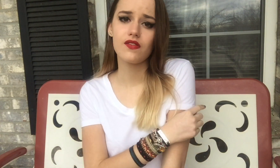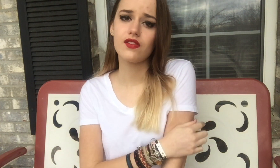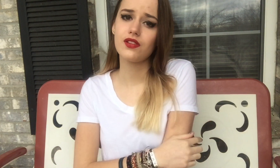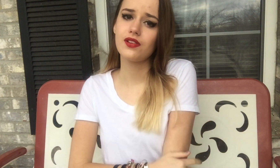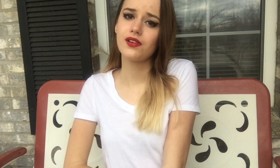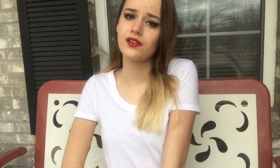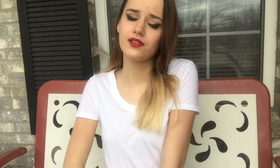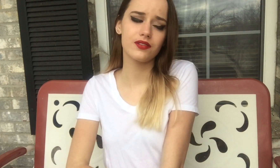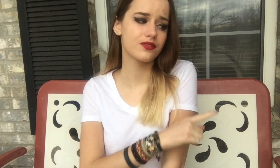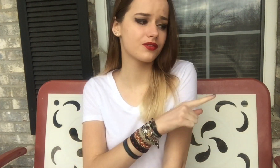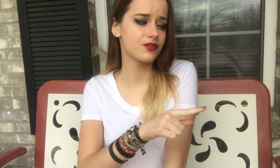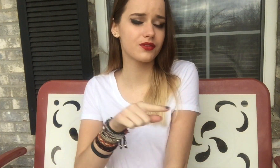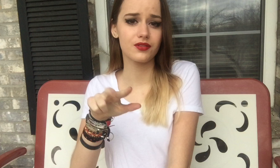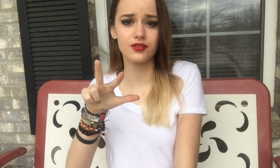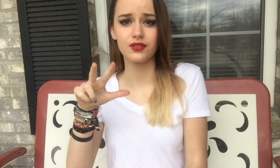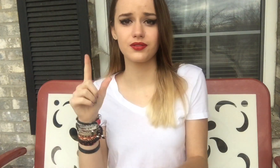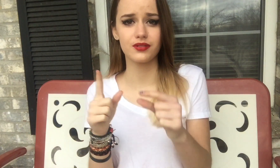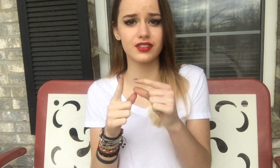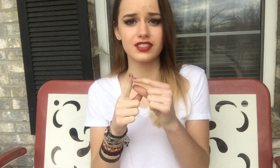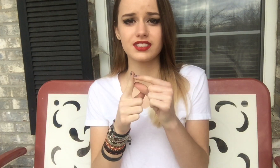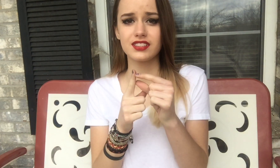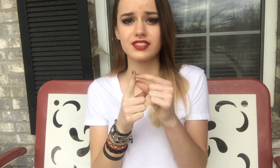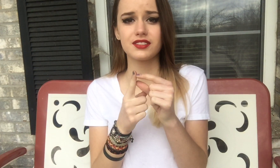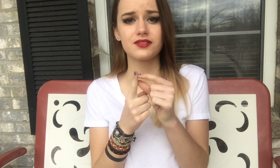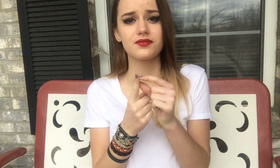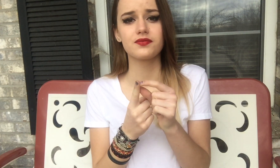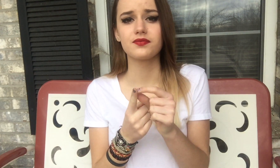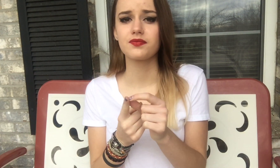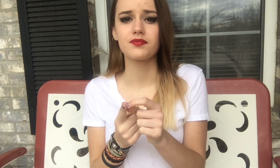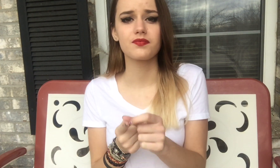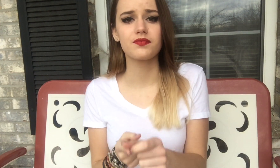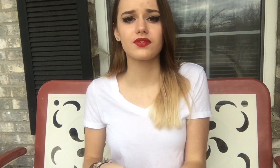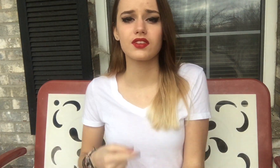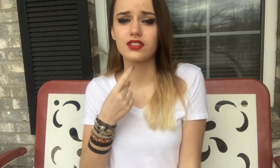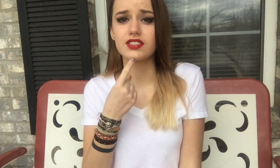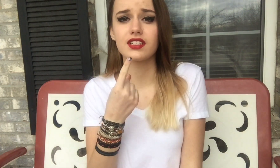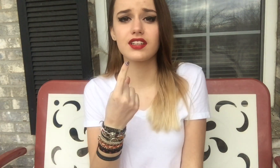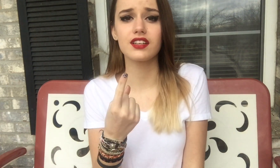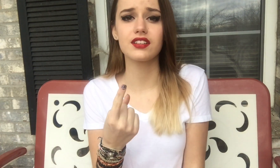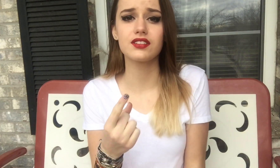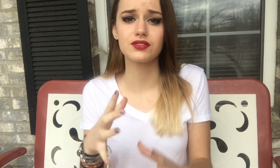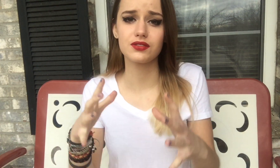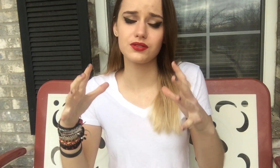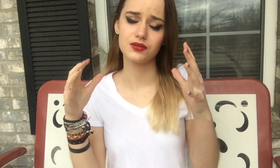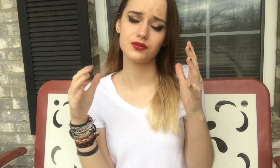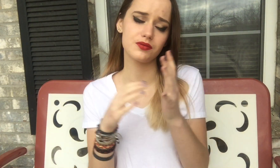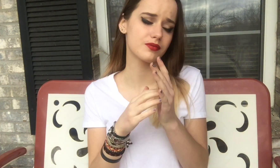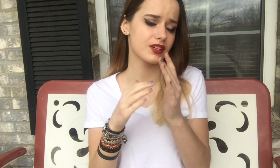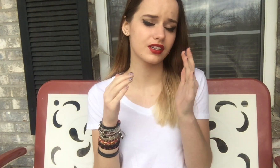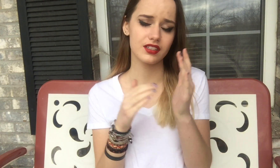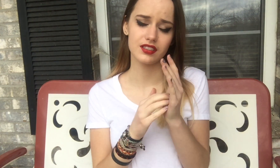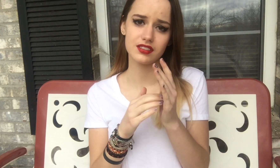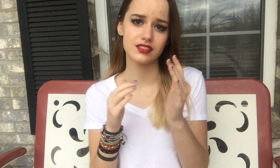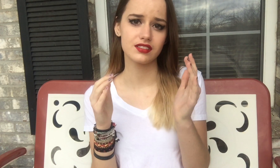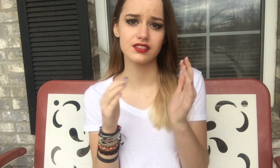Those three words Are said too much